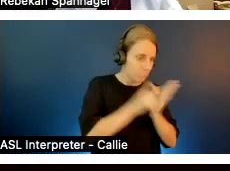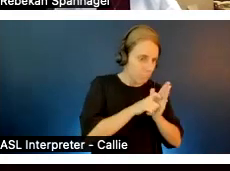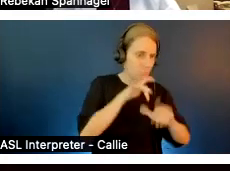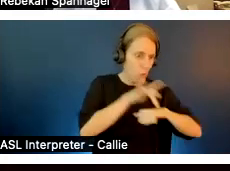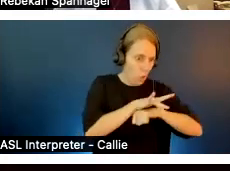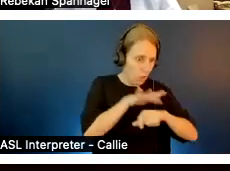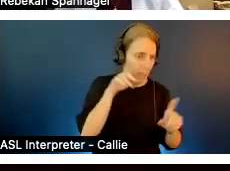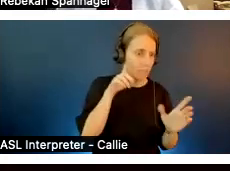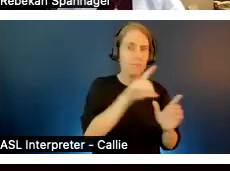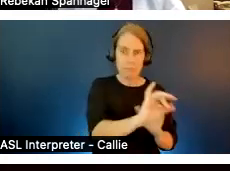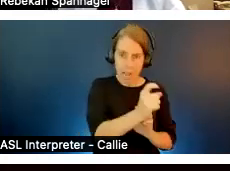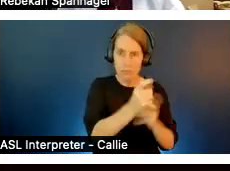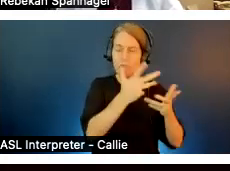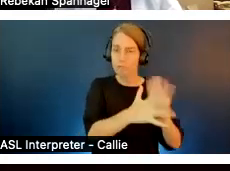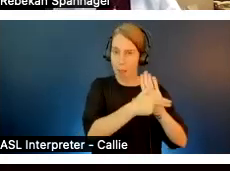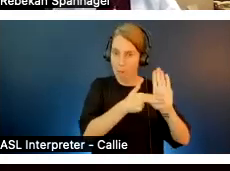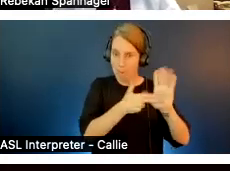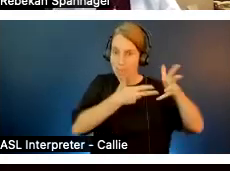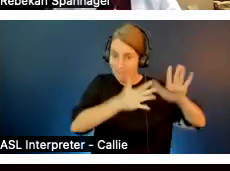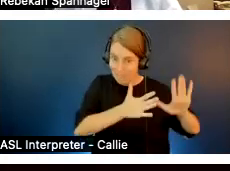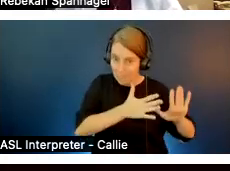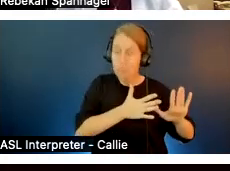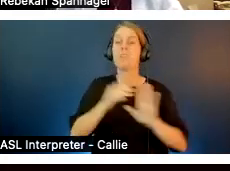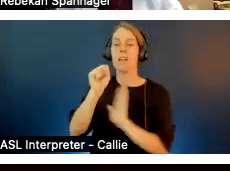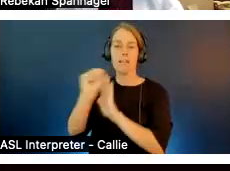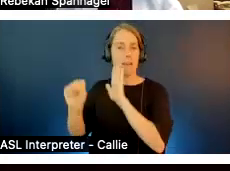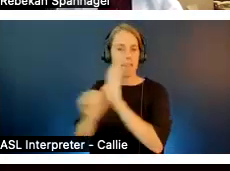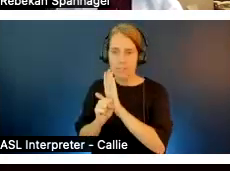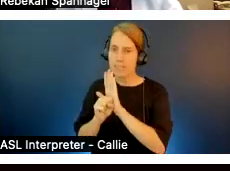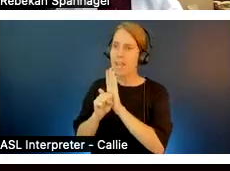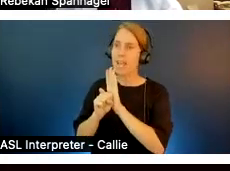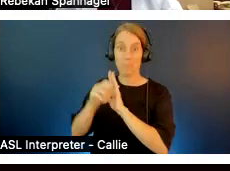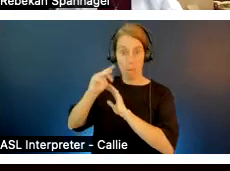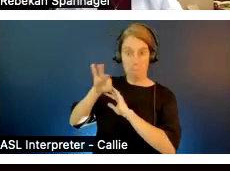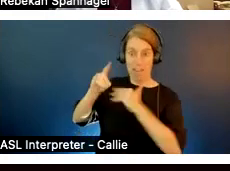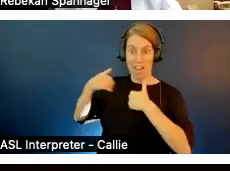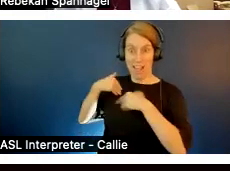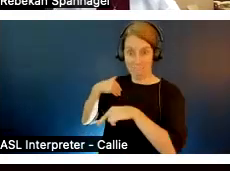established the state has to arrange and cover any item of service regardless of whether it's in the